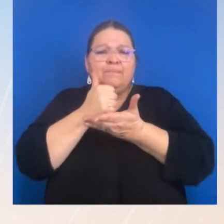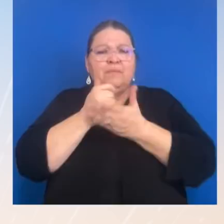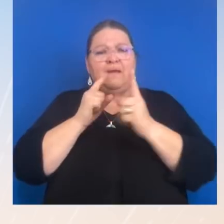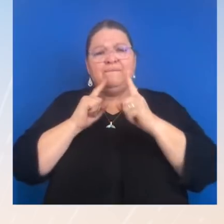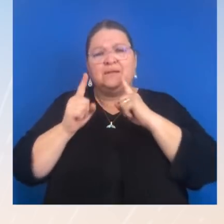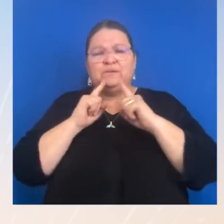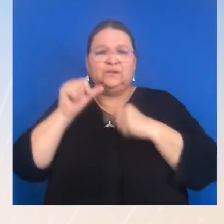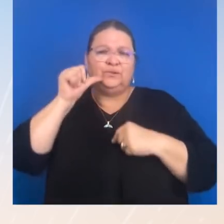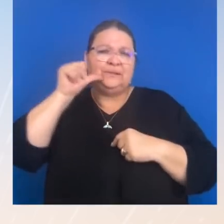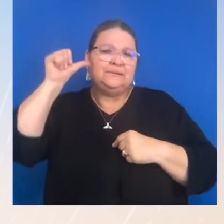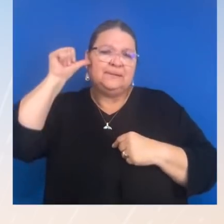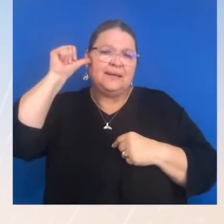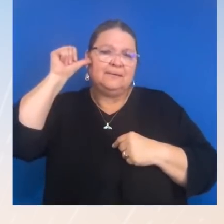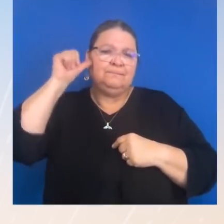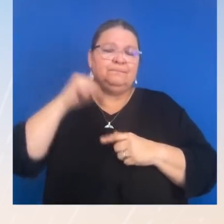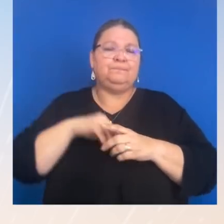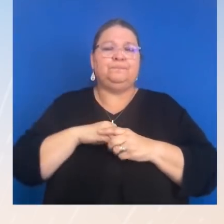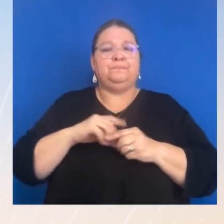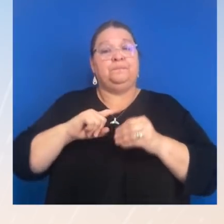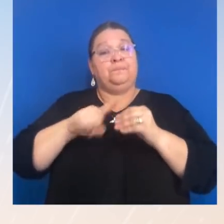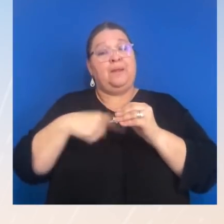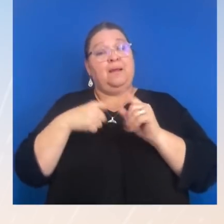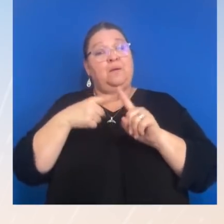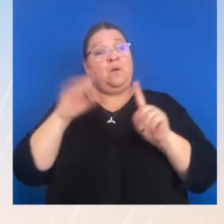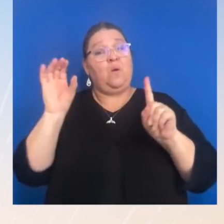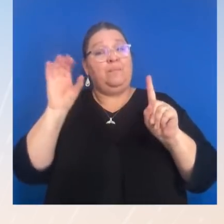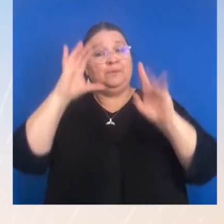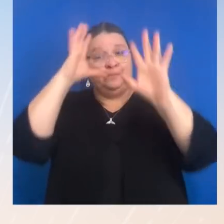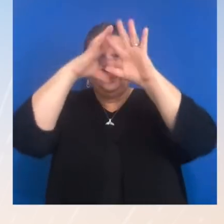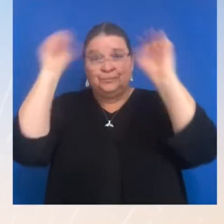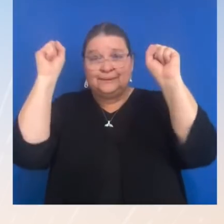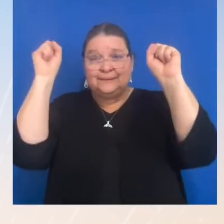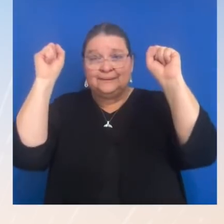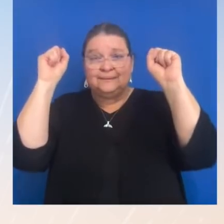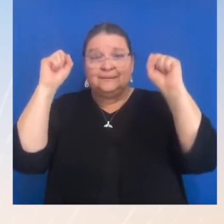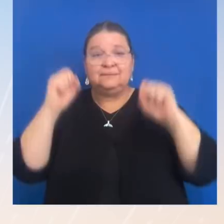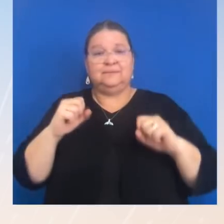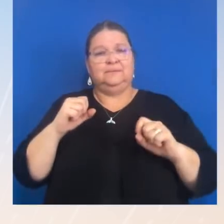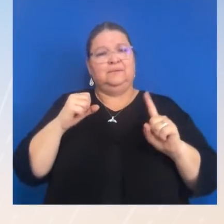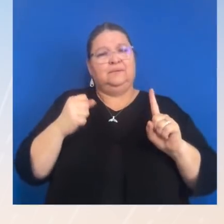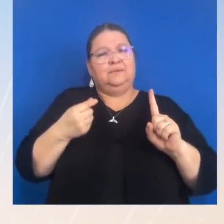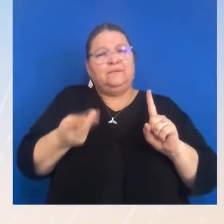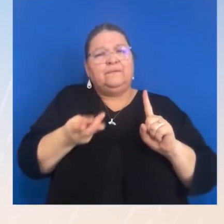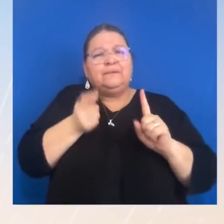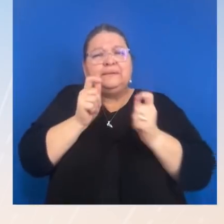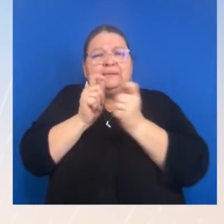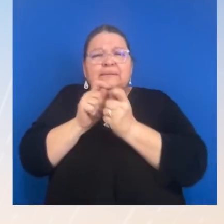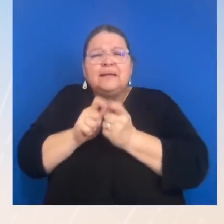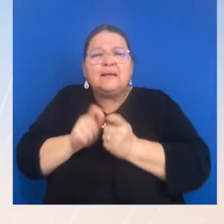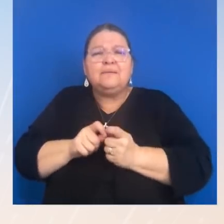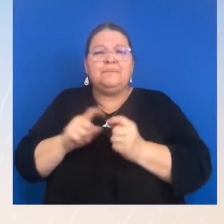visit and details of the Venezuela engagement over the weekend. I wanted to clarify one or two things.